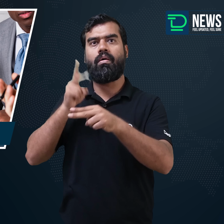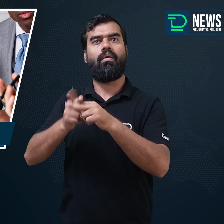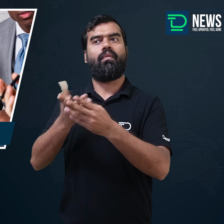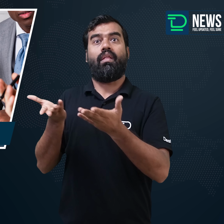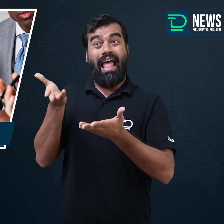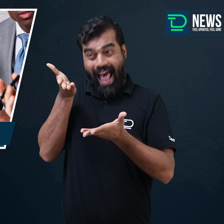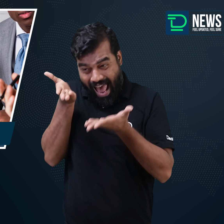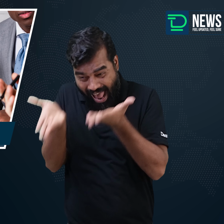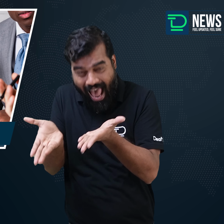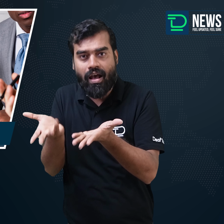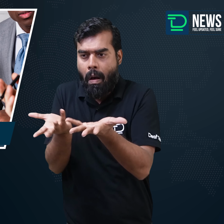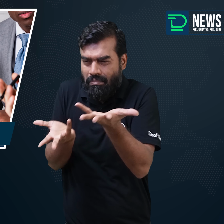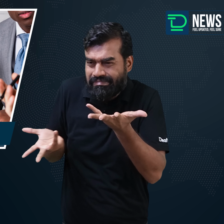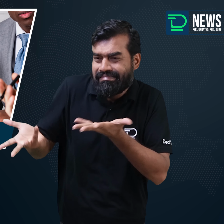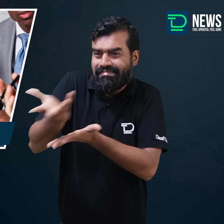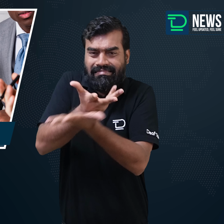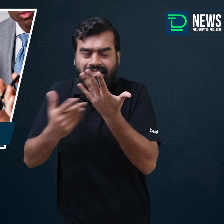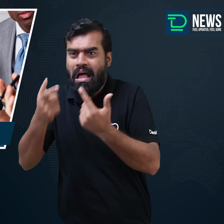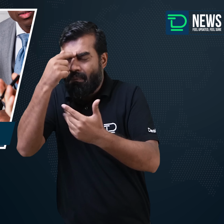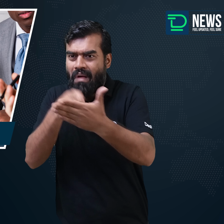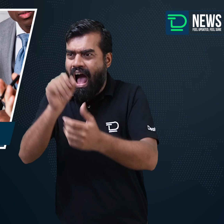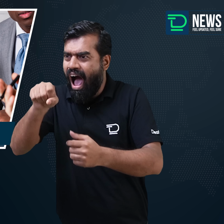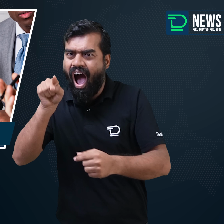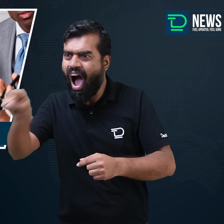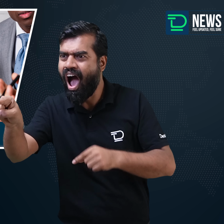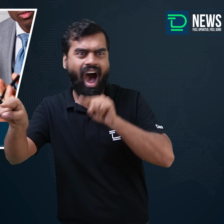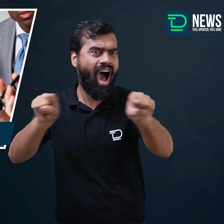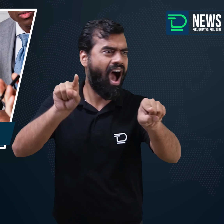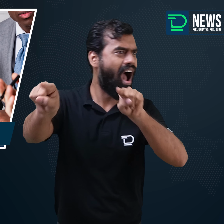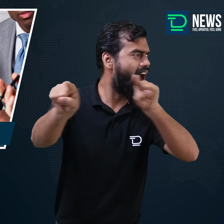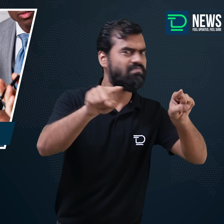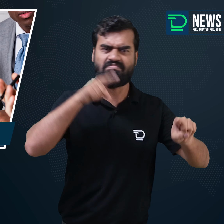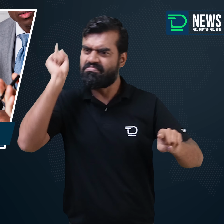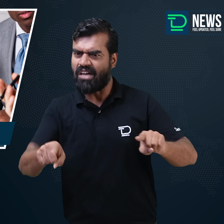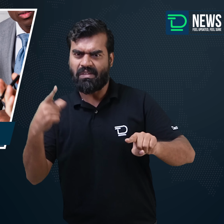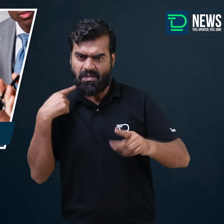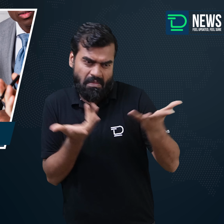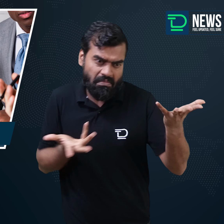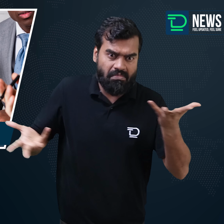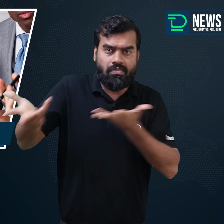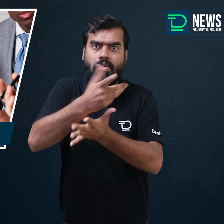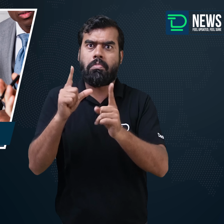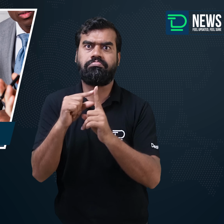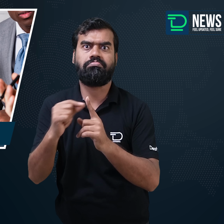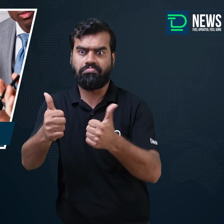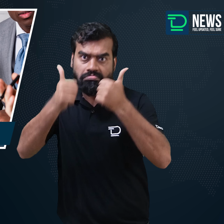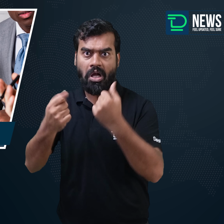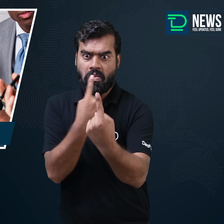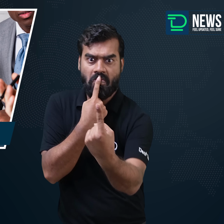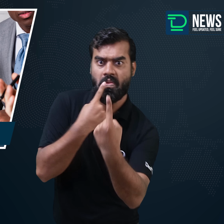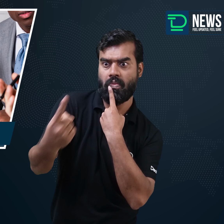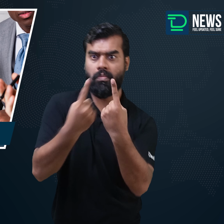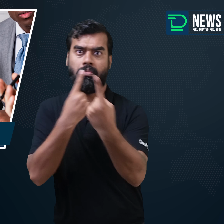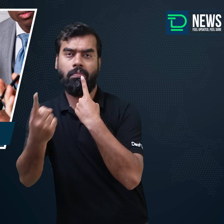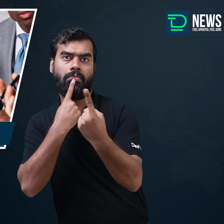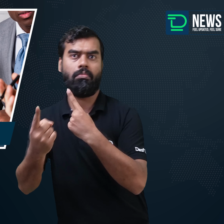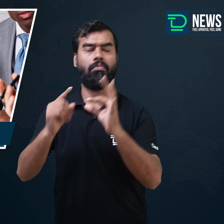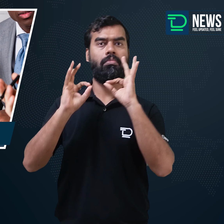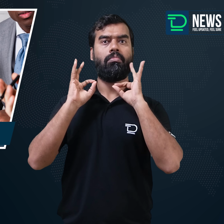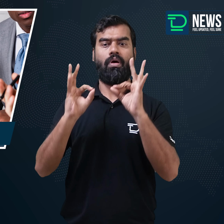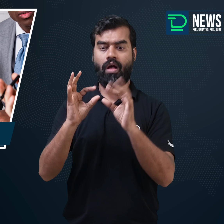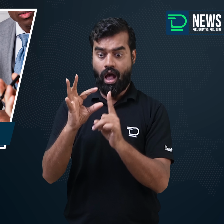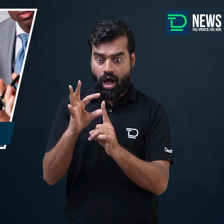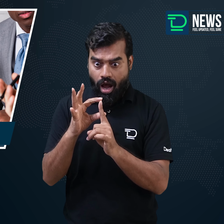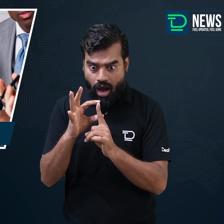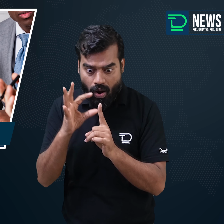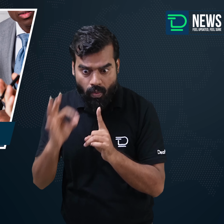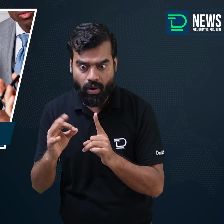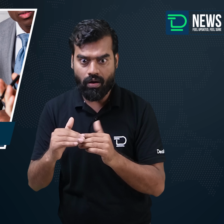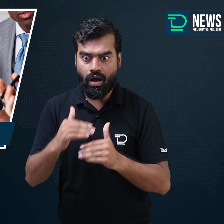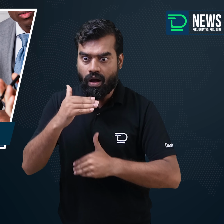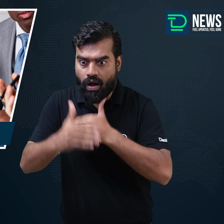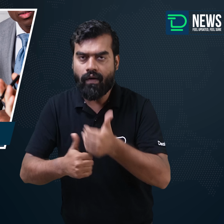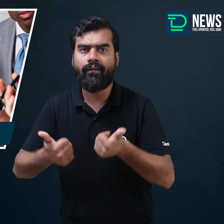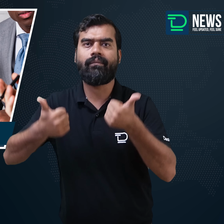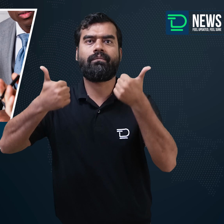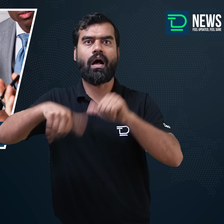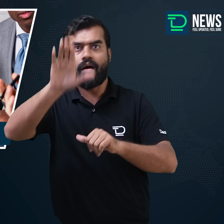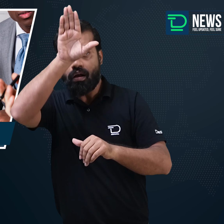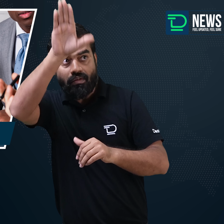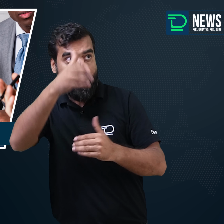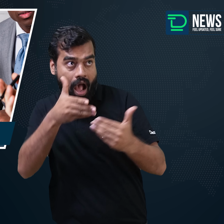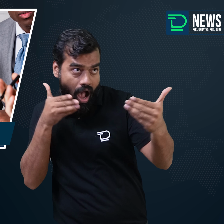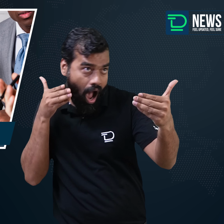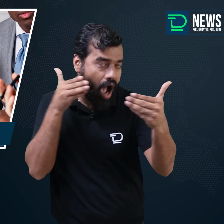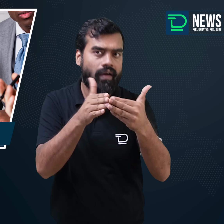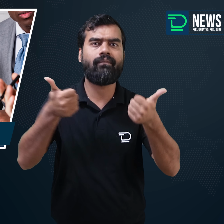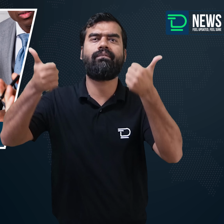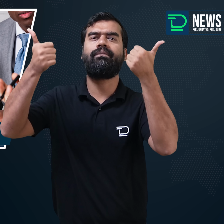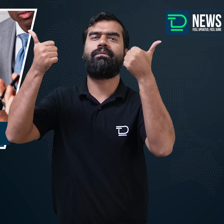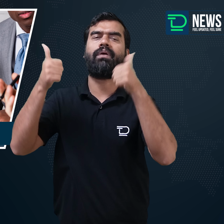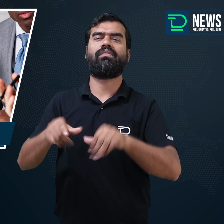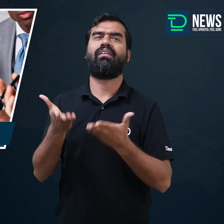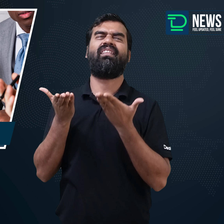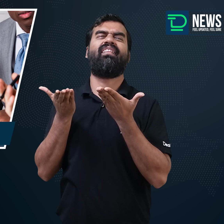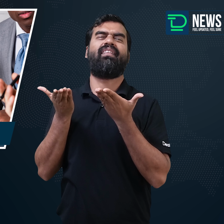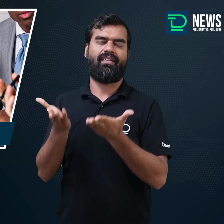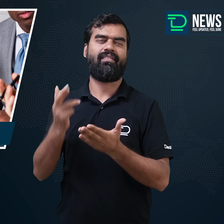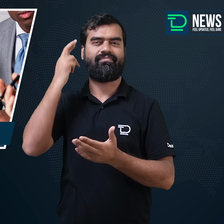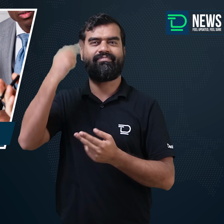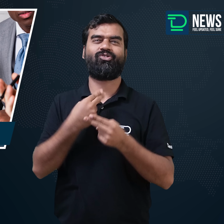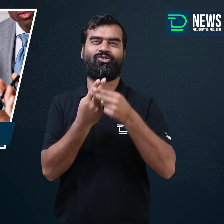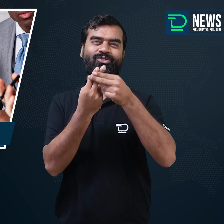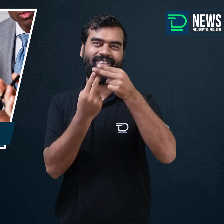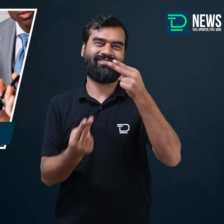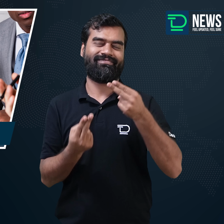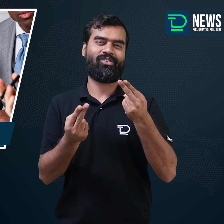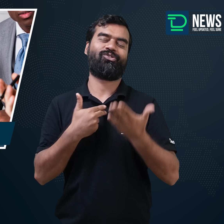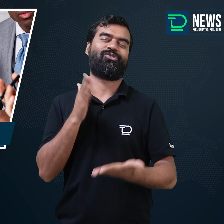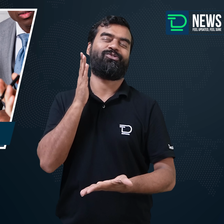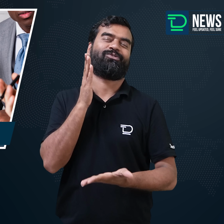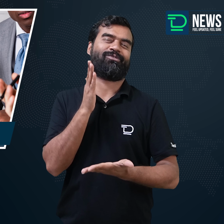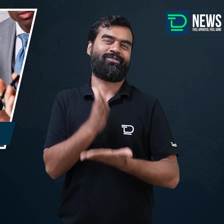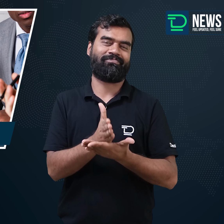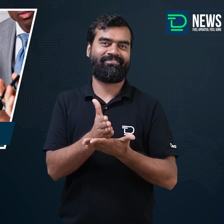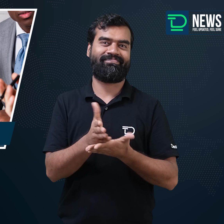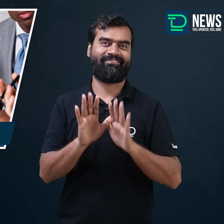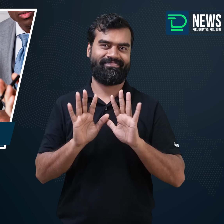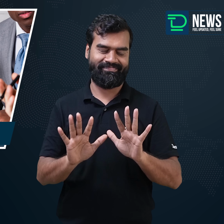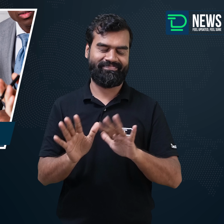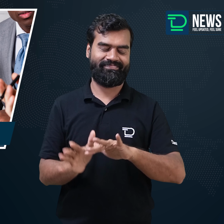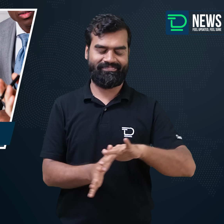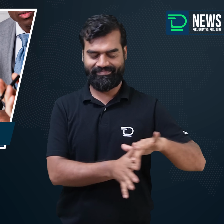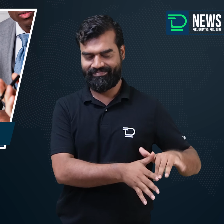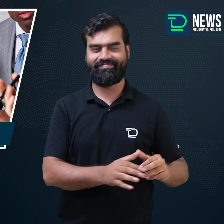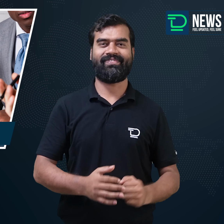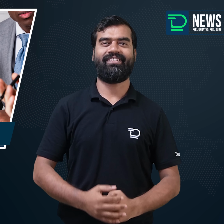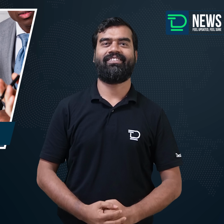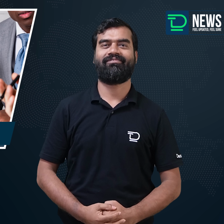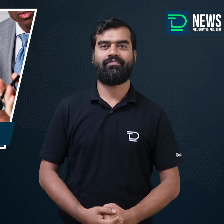Deaf people tried their best to explain but were not able to reach the king but failed.